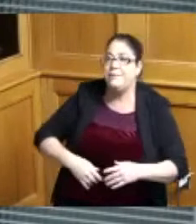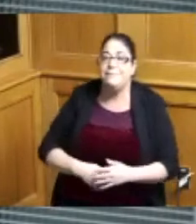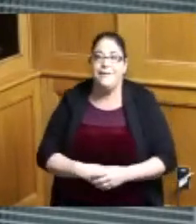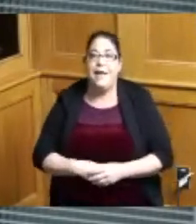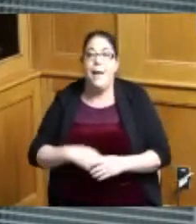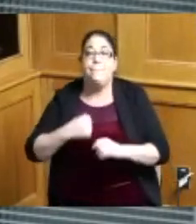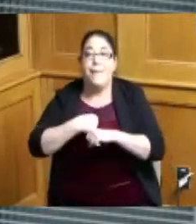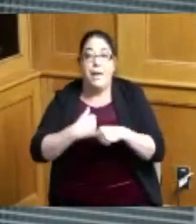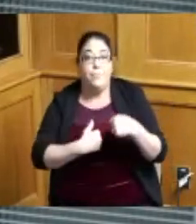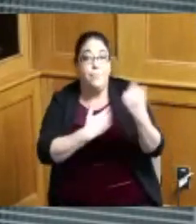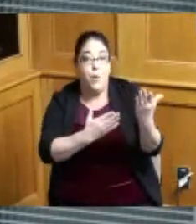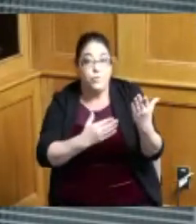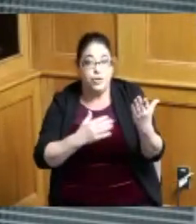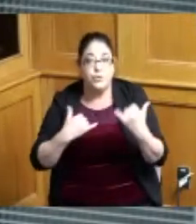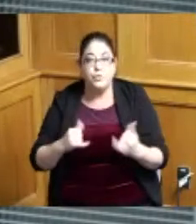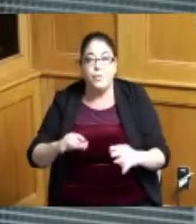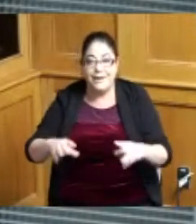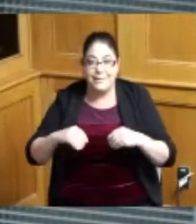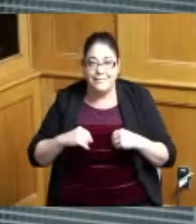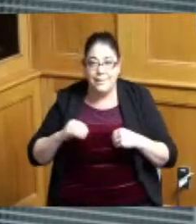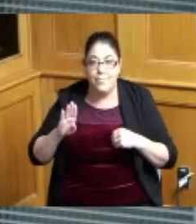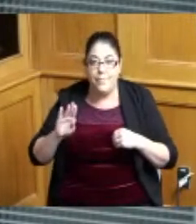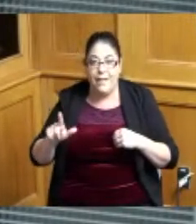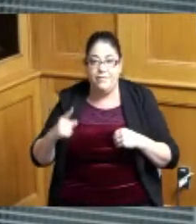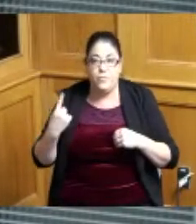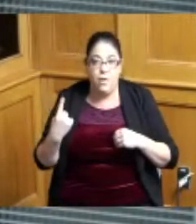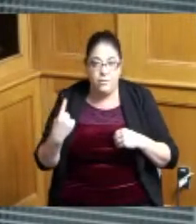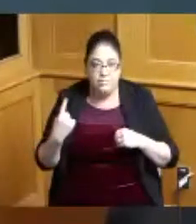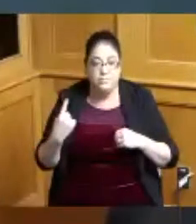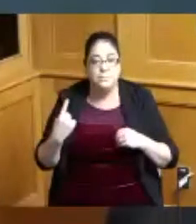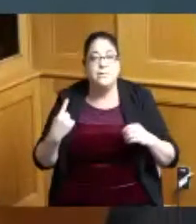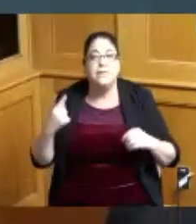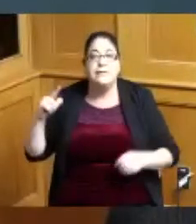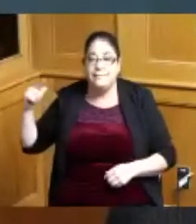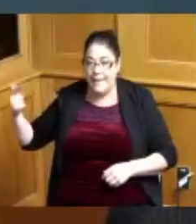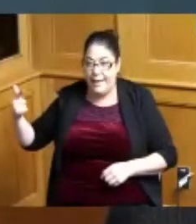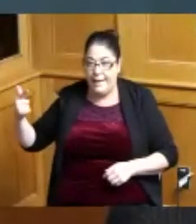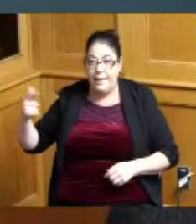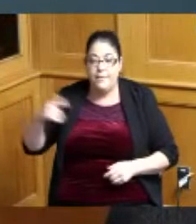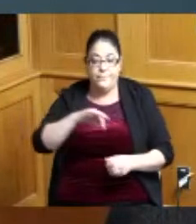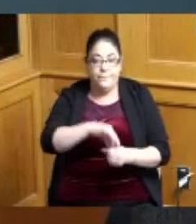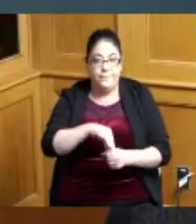like to make a motion to adopt by leave one second Commissioner Summerow Dumas yes Commissioner Reece